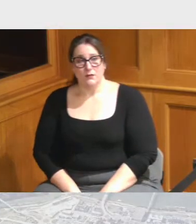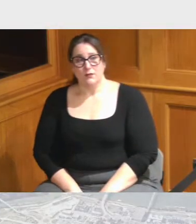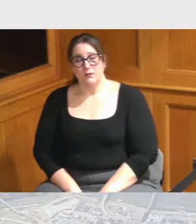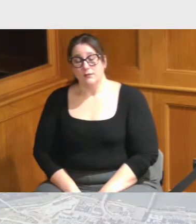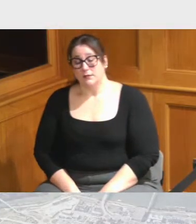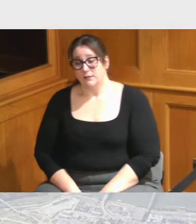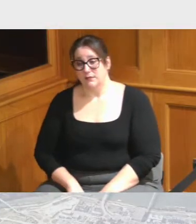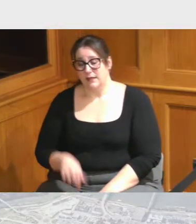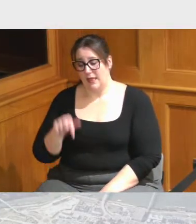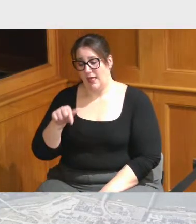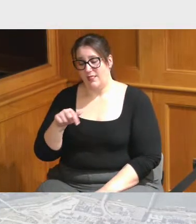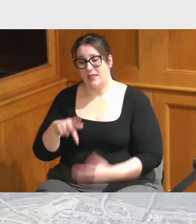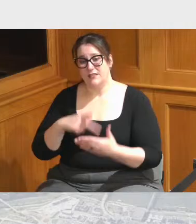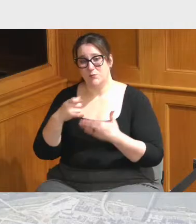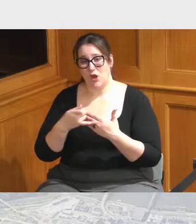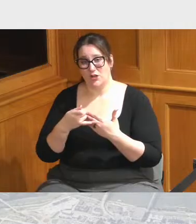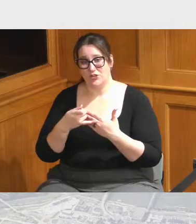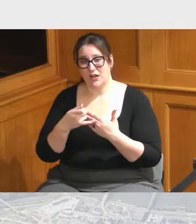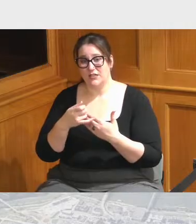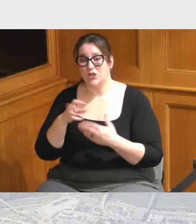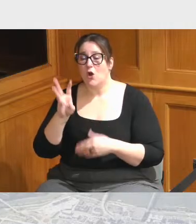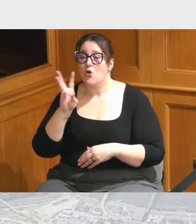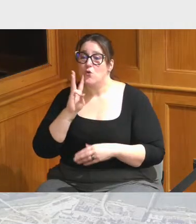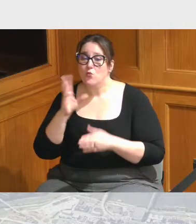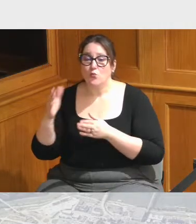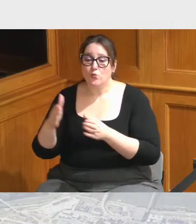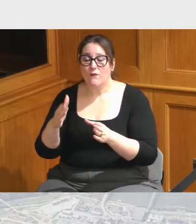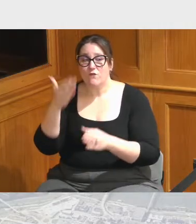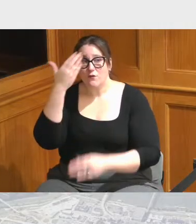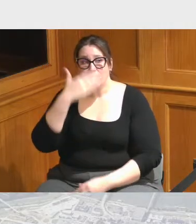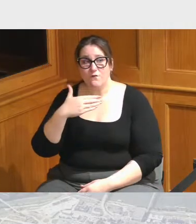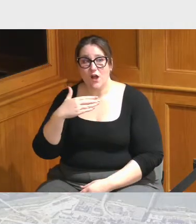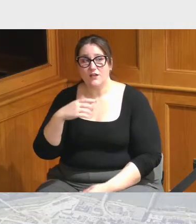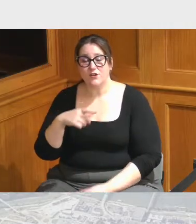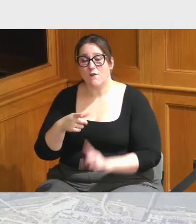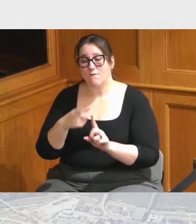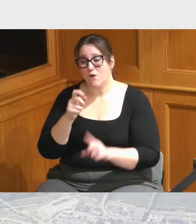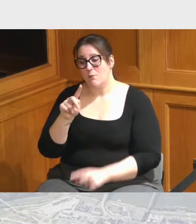we think around a holistic riverfront experience from a trails perspective and a recreational